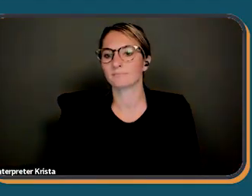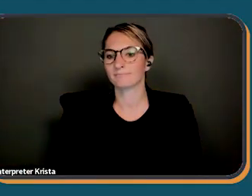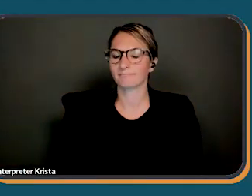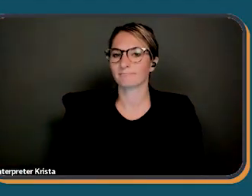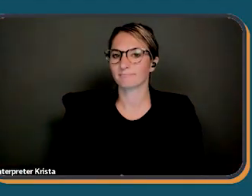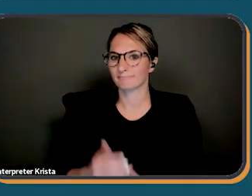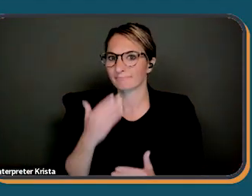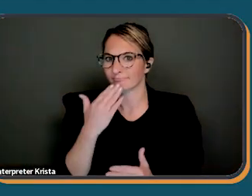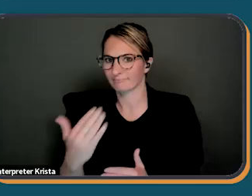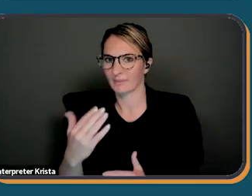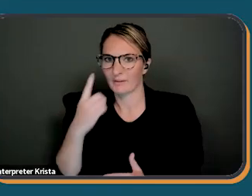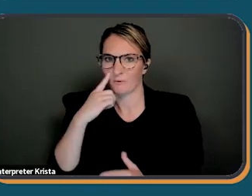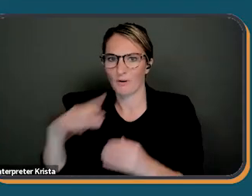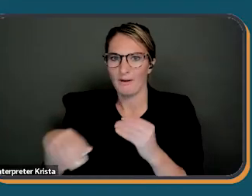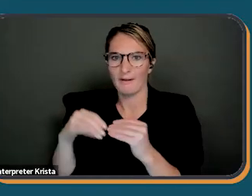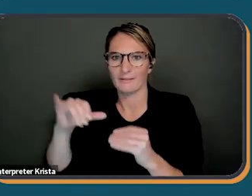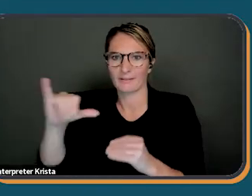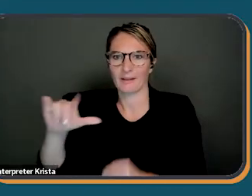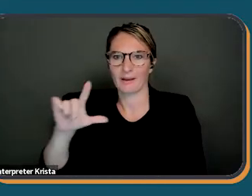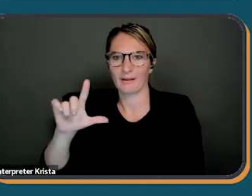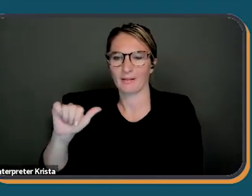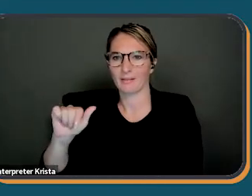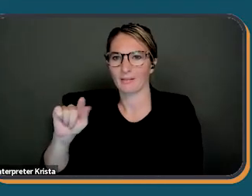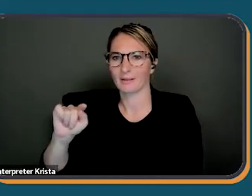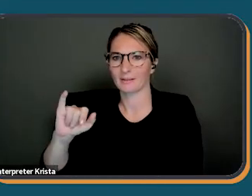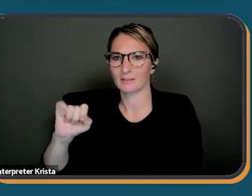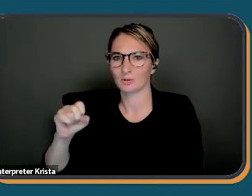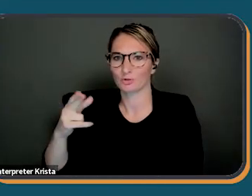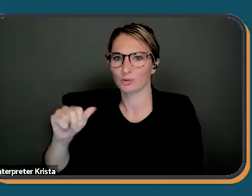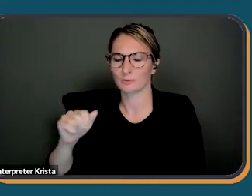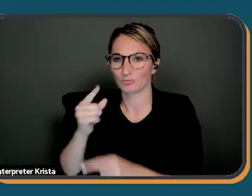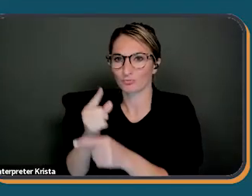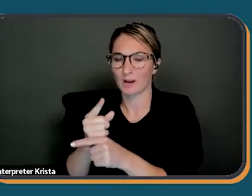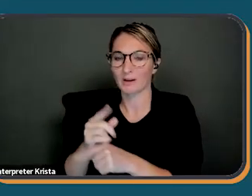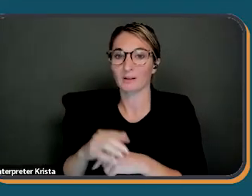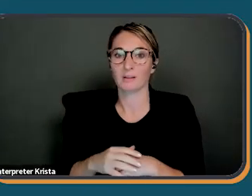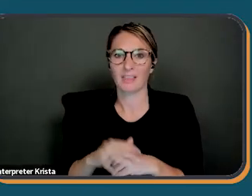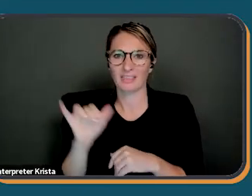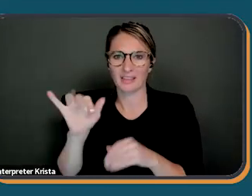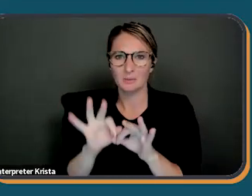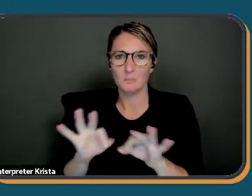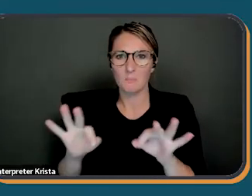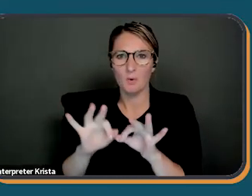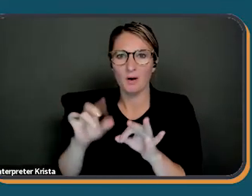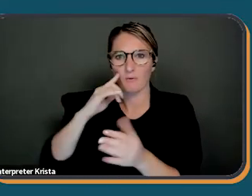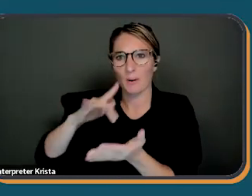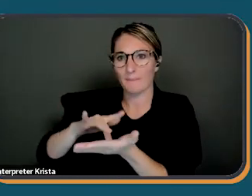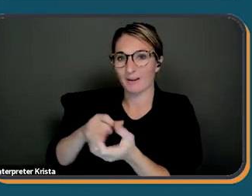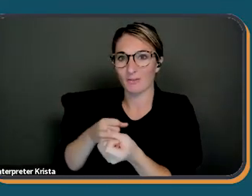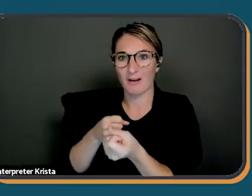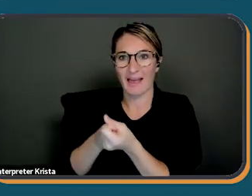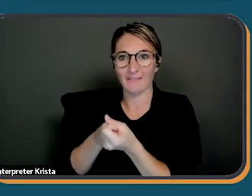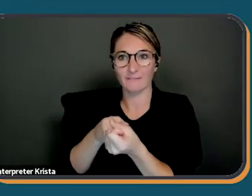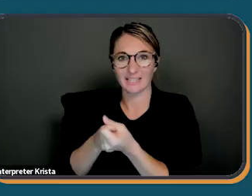That's the importance of a medical advocate in this situation is key, because it can...